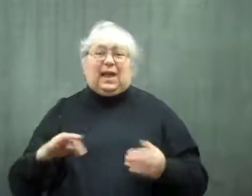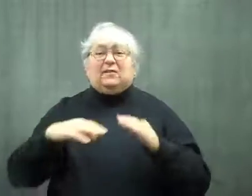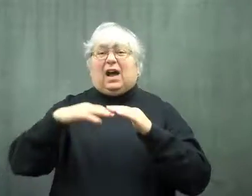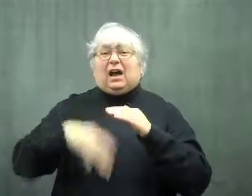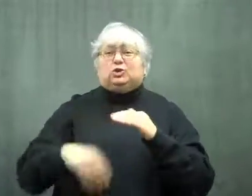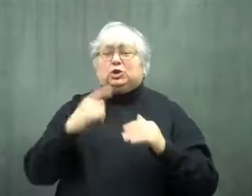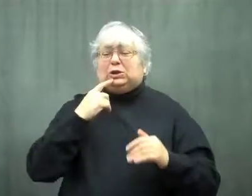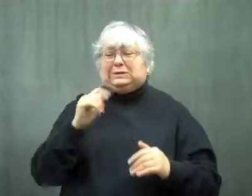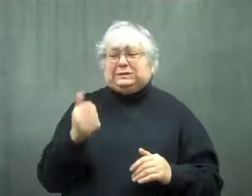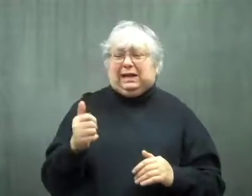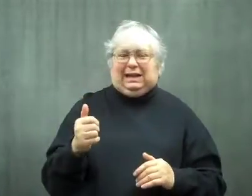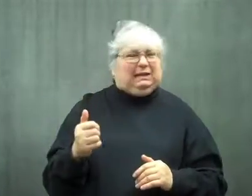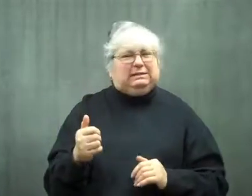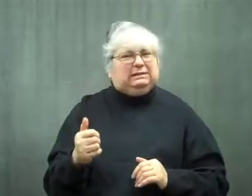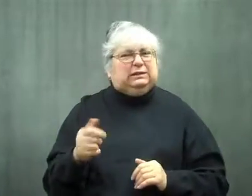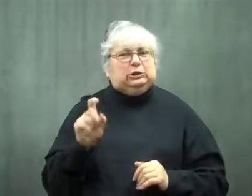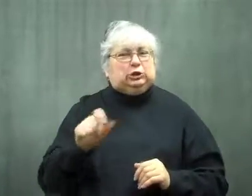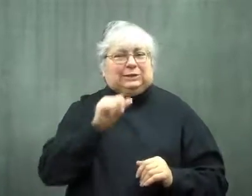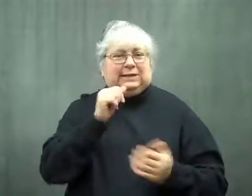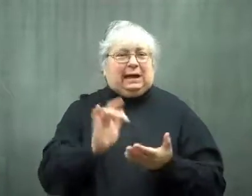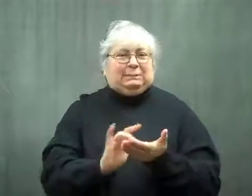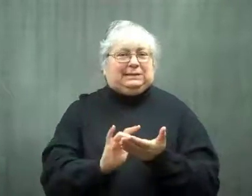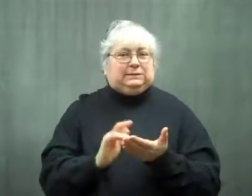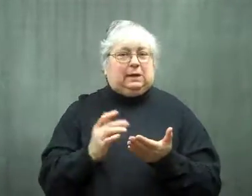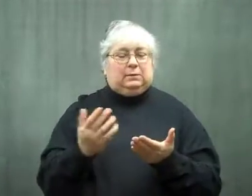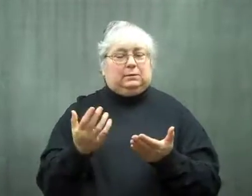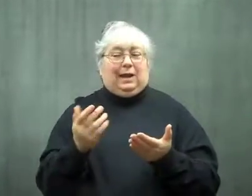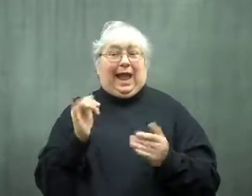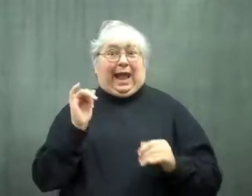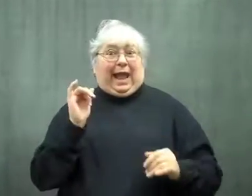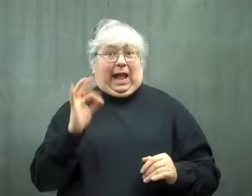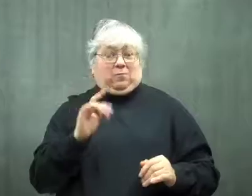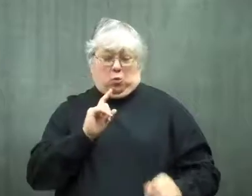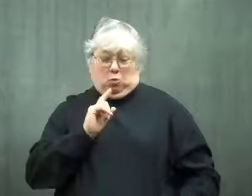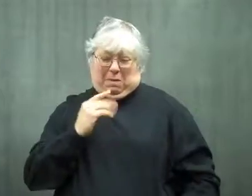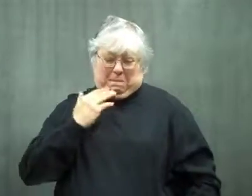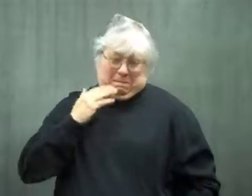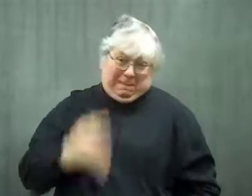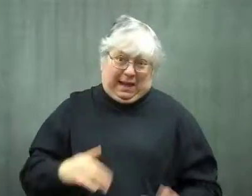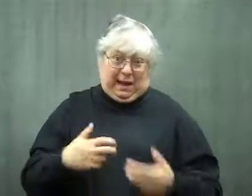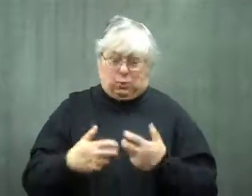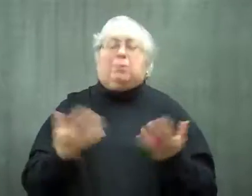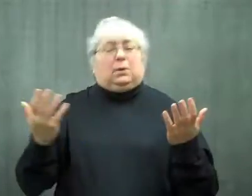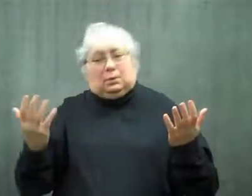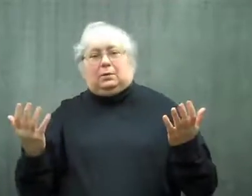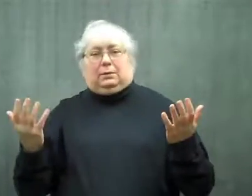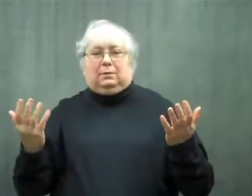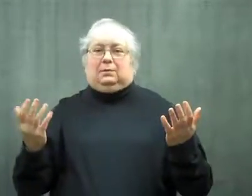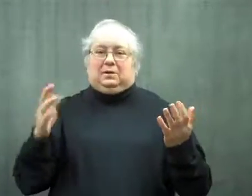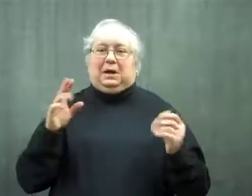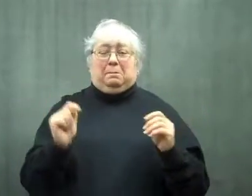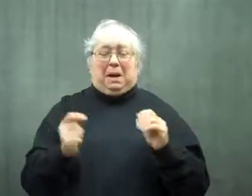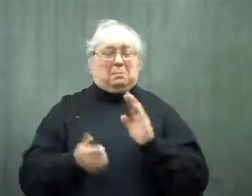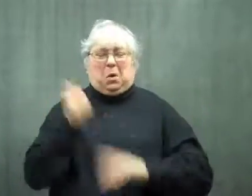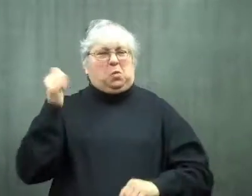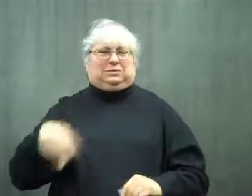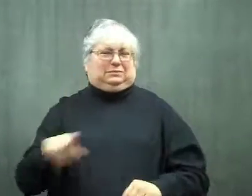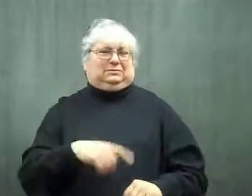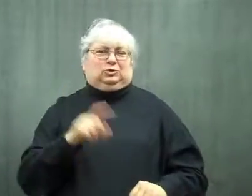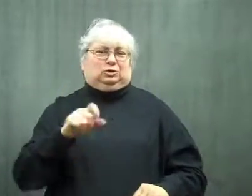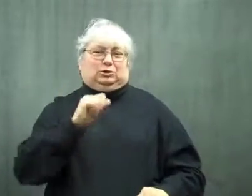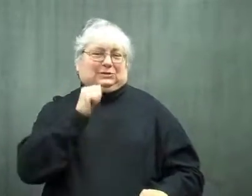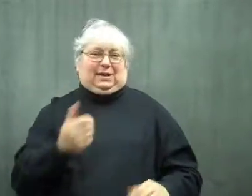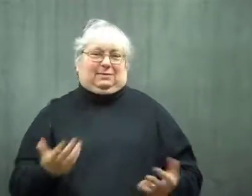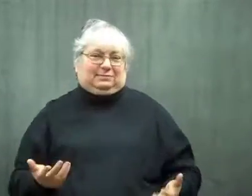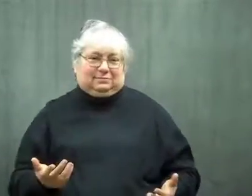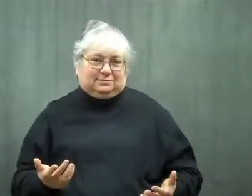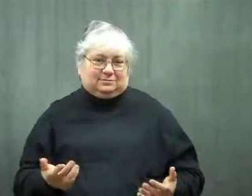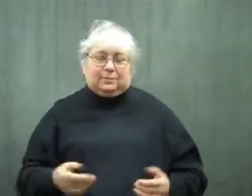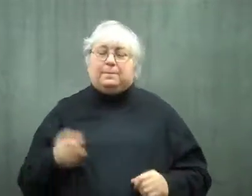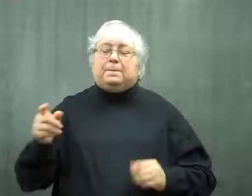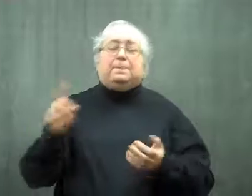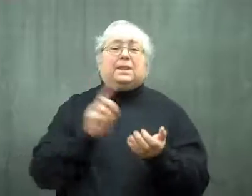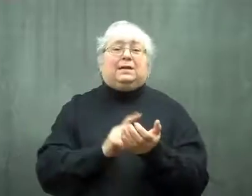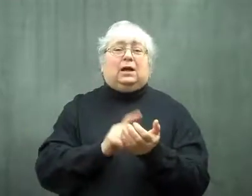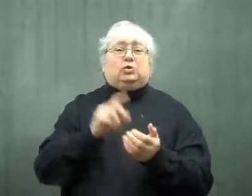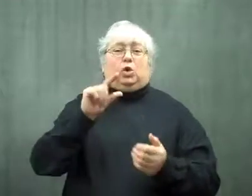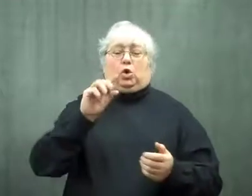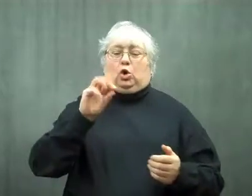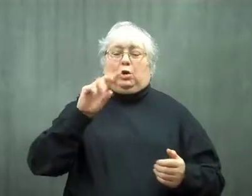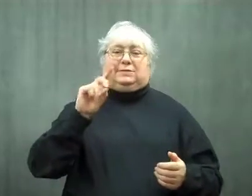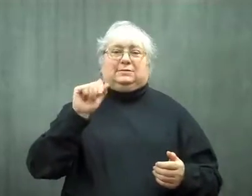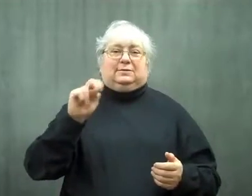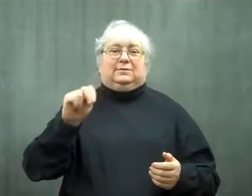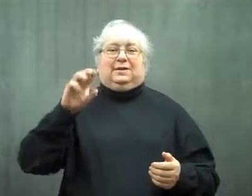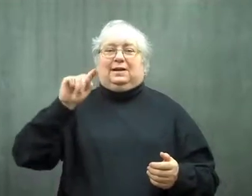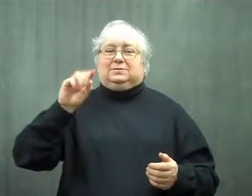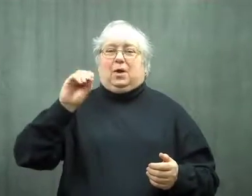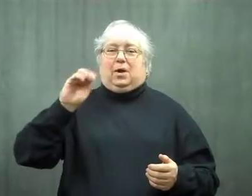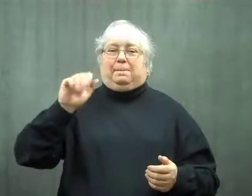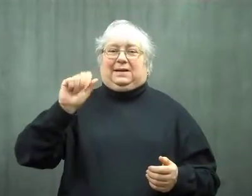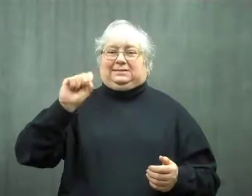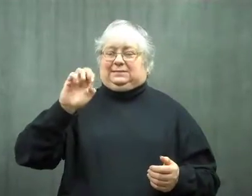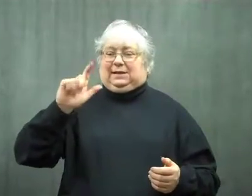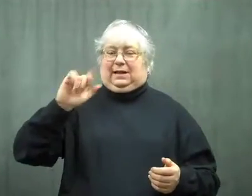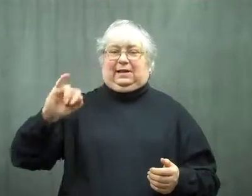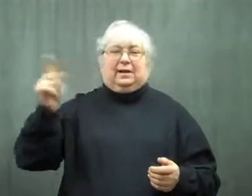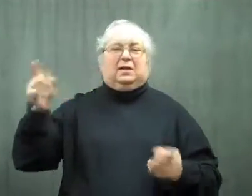Usually under the age of 10, it shouldn't be needed unless it was extremely high.